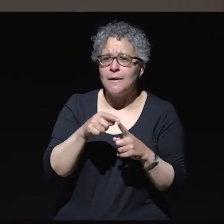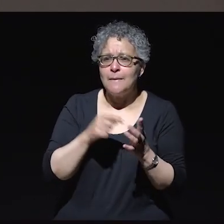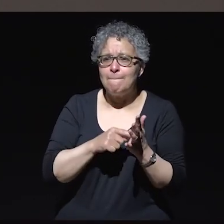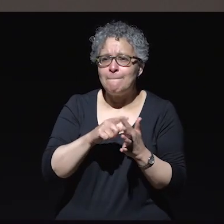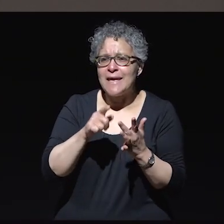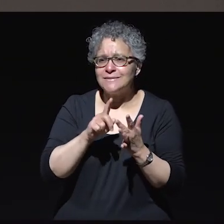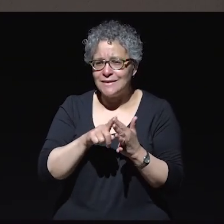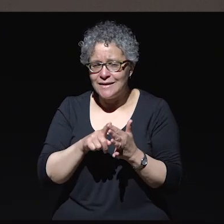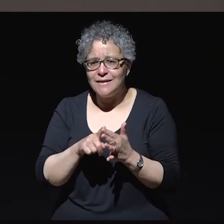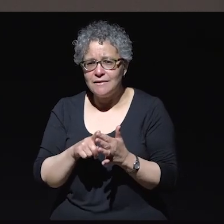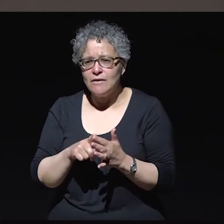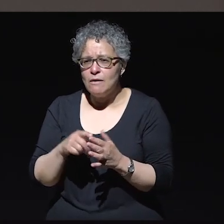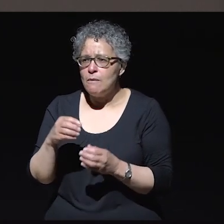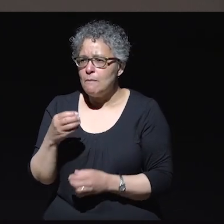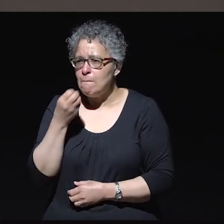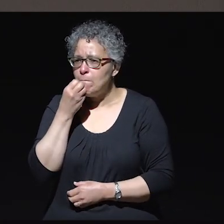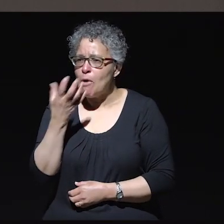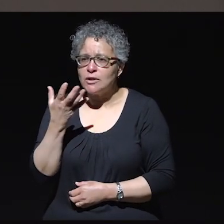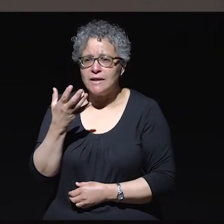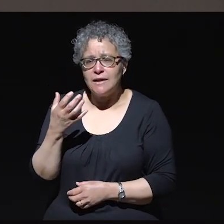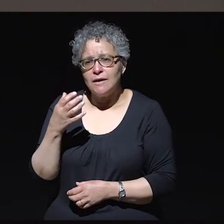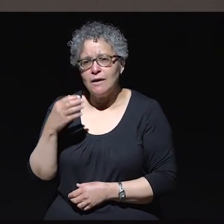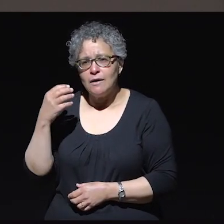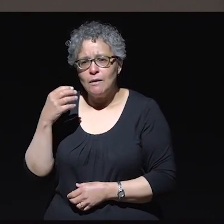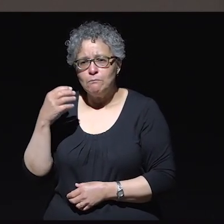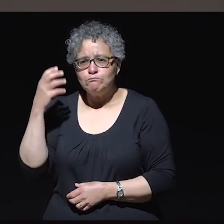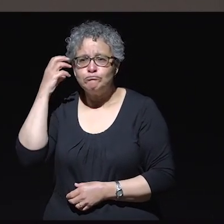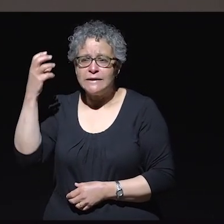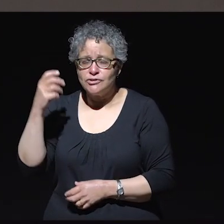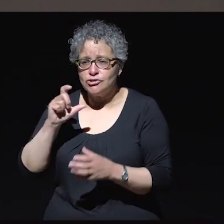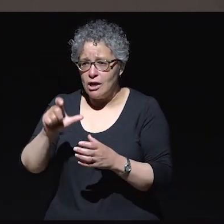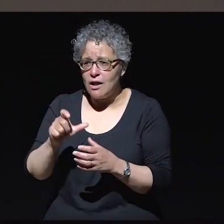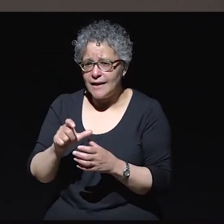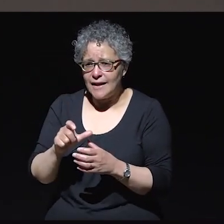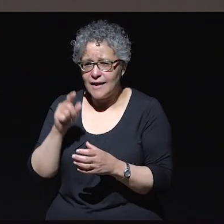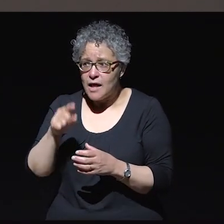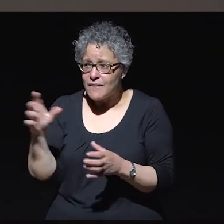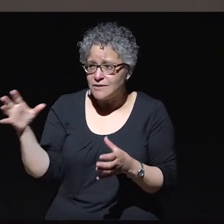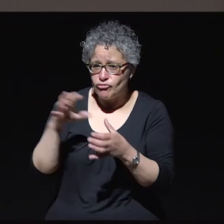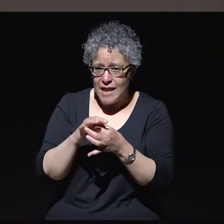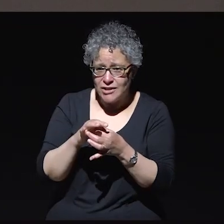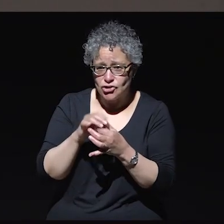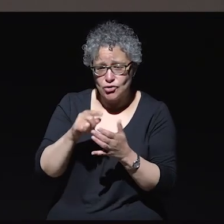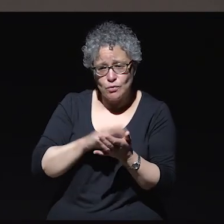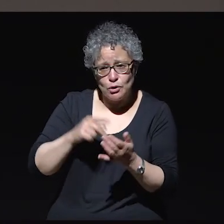coming into Holyrood, is there a relationship between that and 'The Blue Boy' or portraits by Van Dyck, of course,